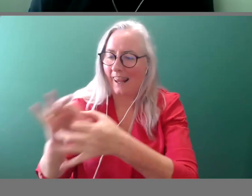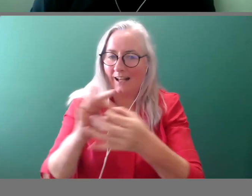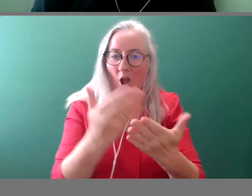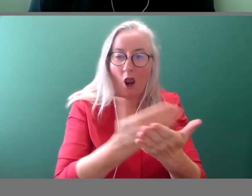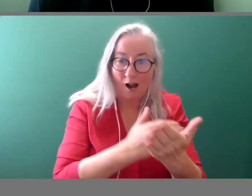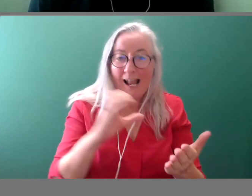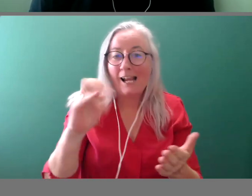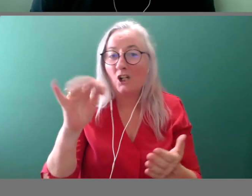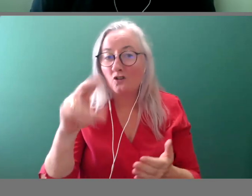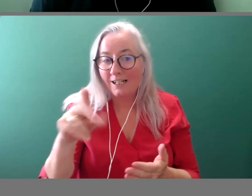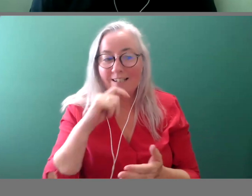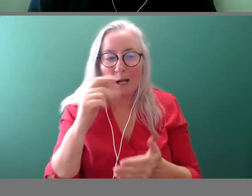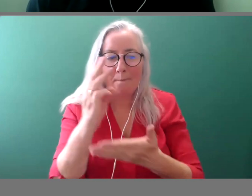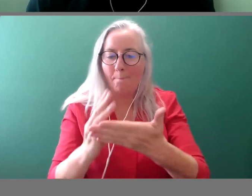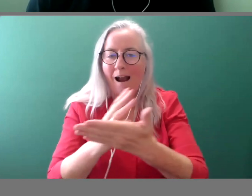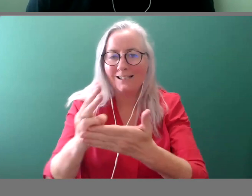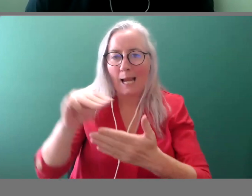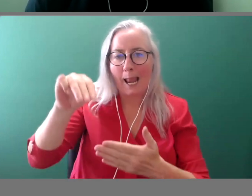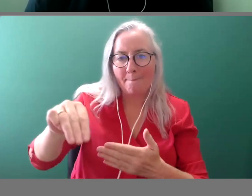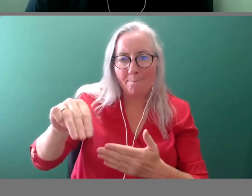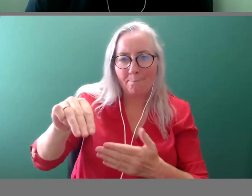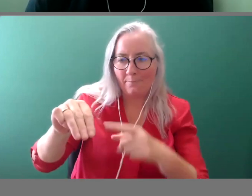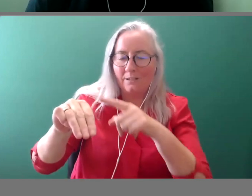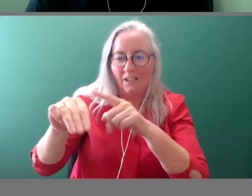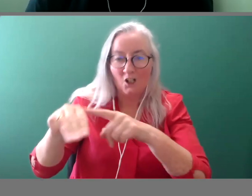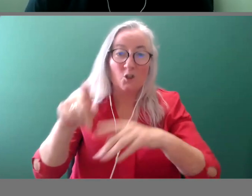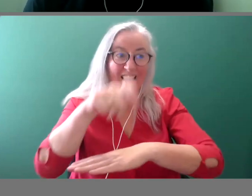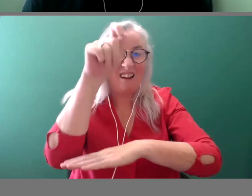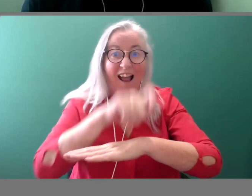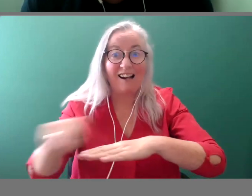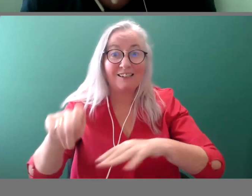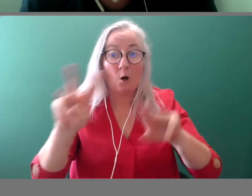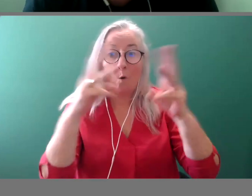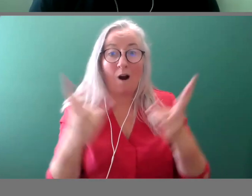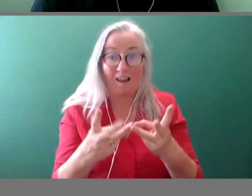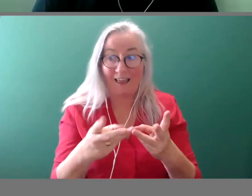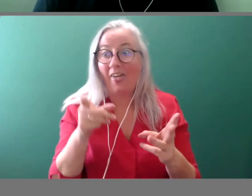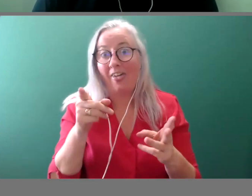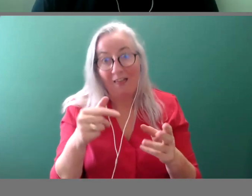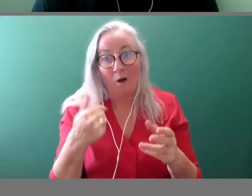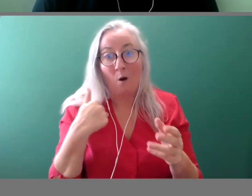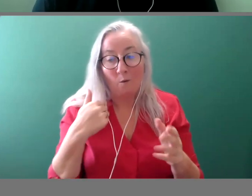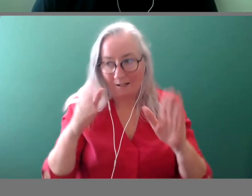beyond Part M, and those in the architectural world working with the building regulations and